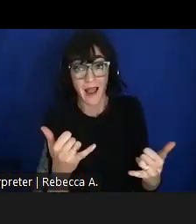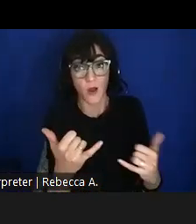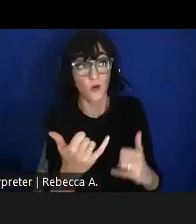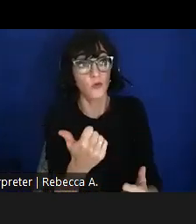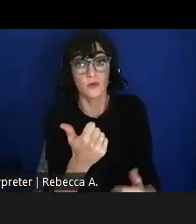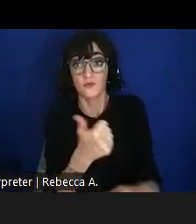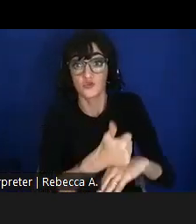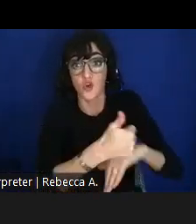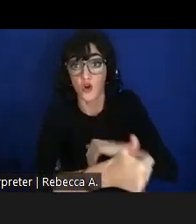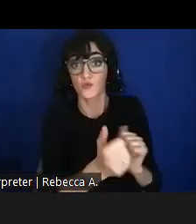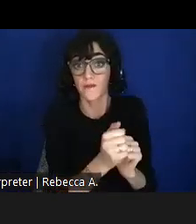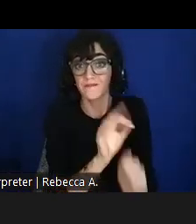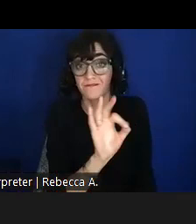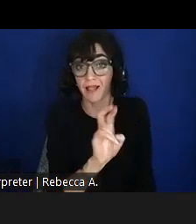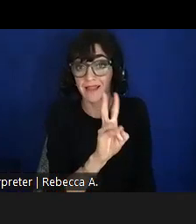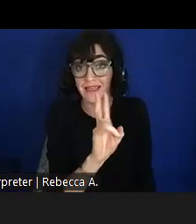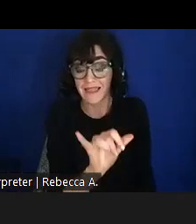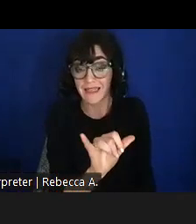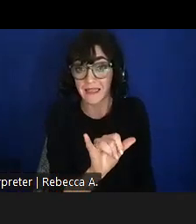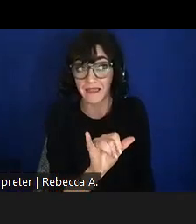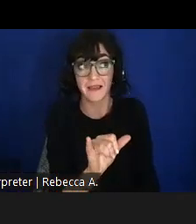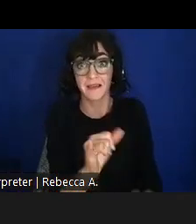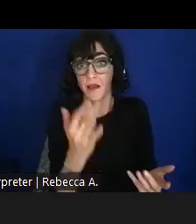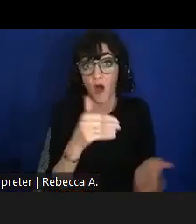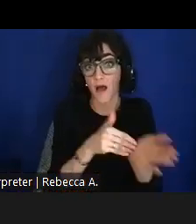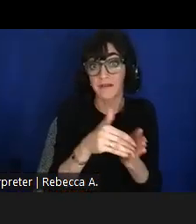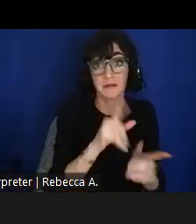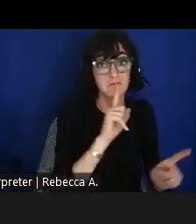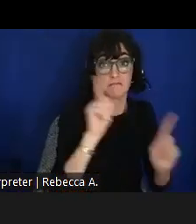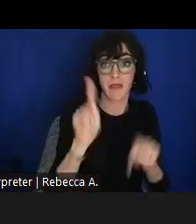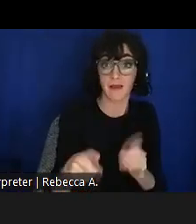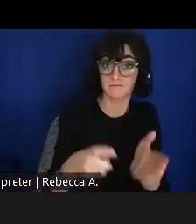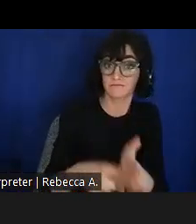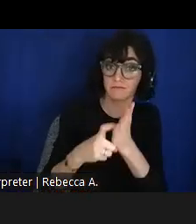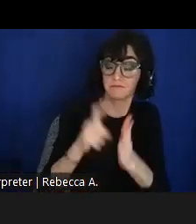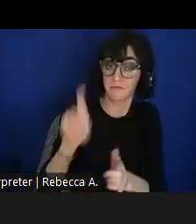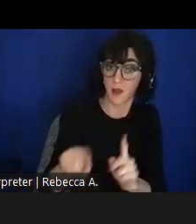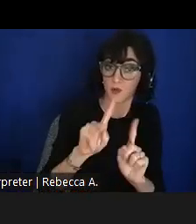mandated treatment and many times when people are mandated treatment they don't have a choice